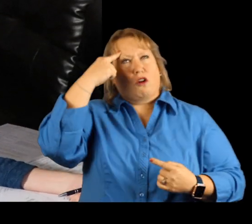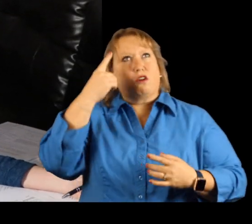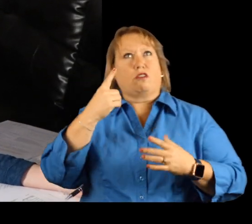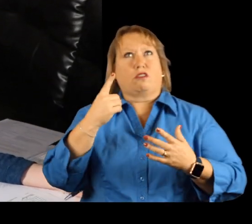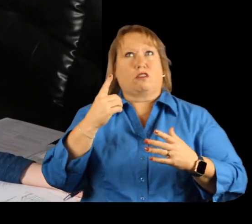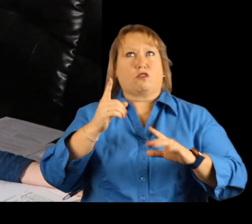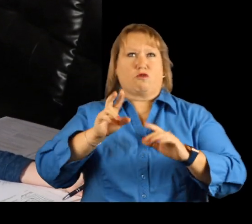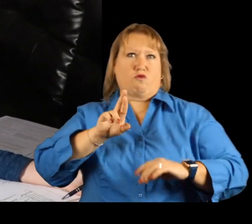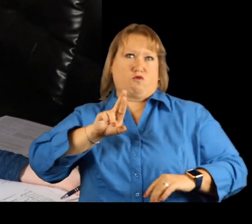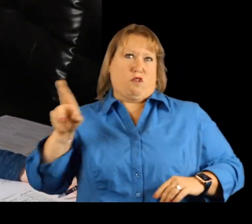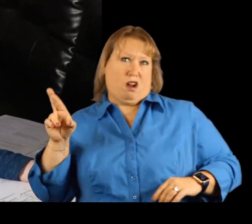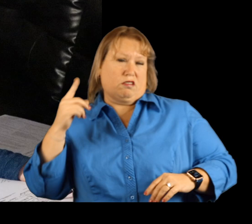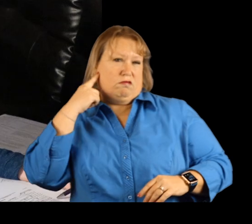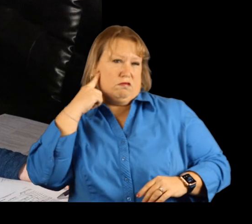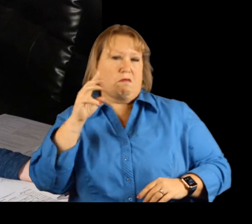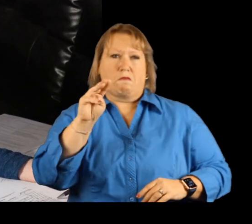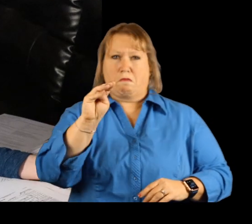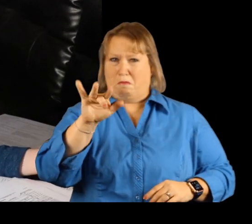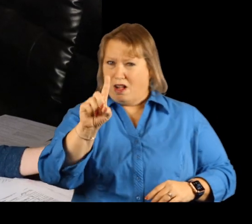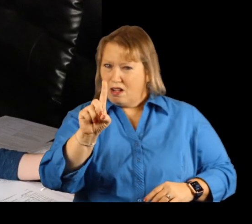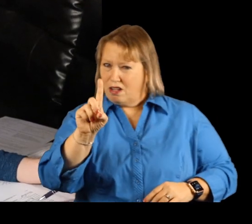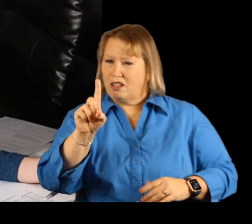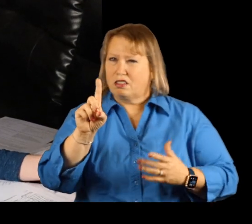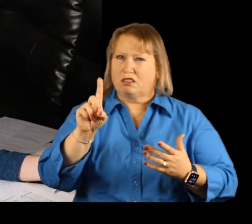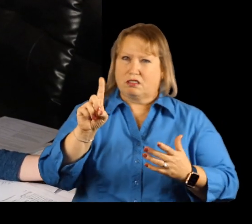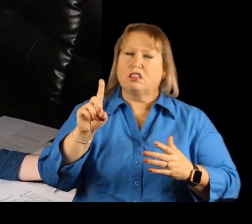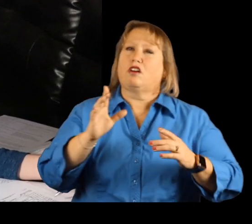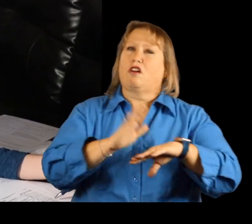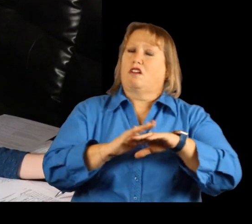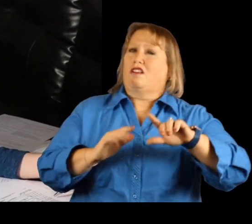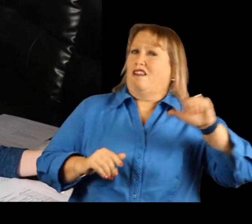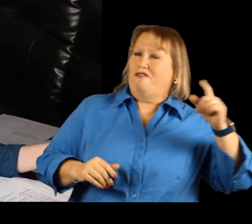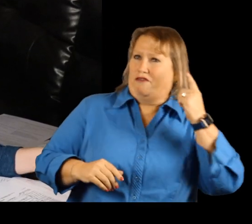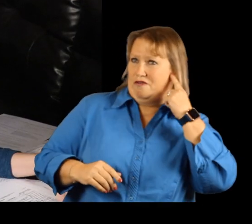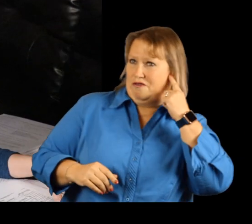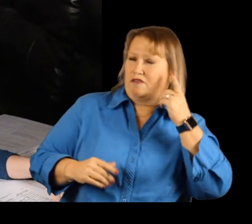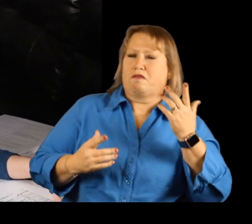more of a mild to moderate loss, and then on the left side was more severe to